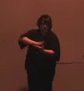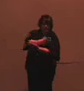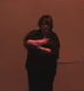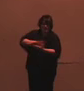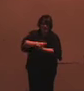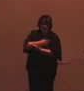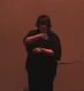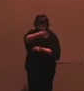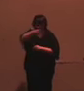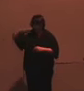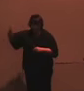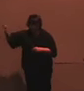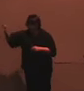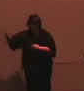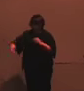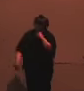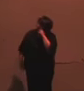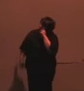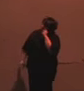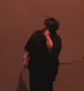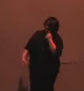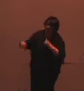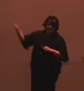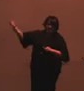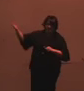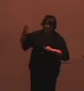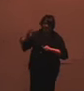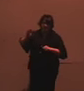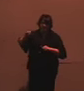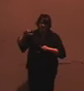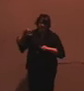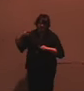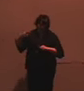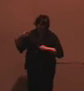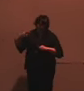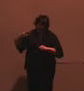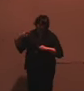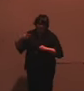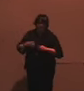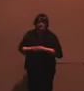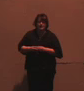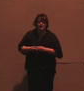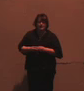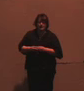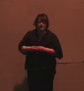This is the music by Bach, but that is not the problem now.